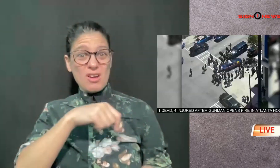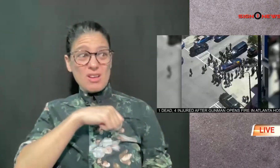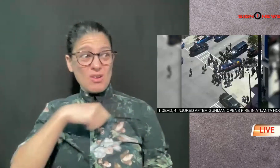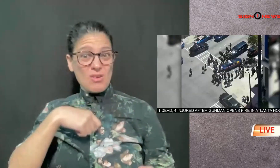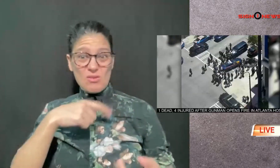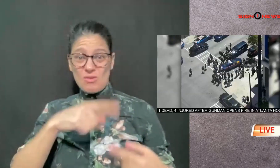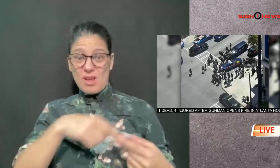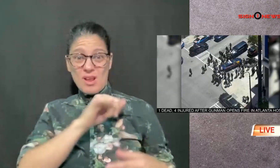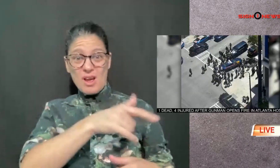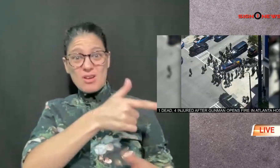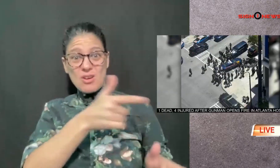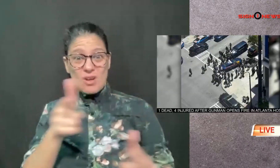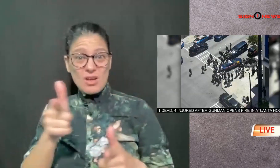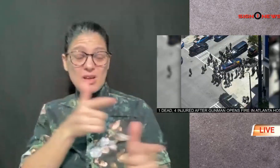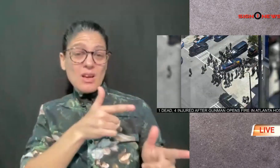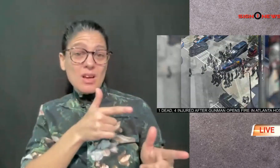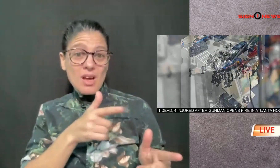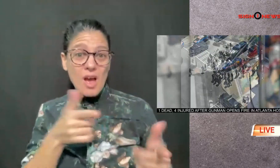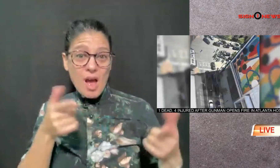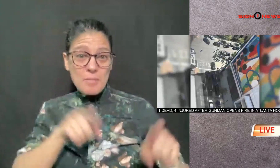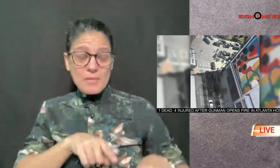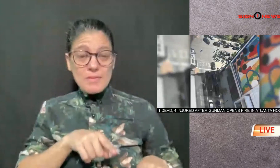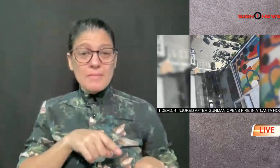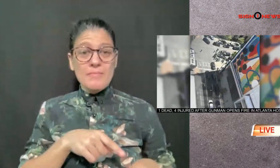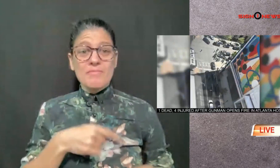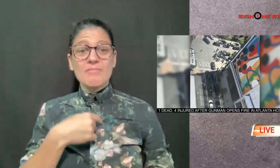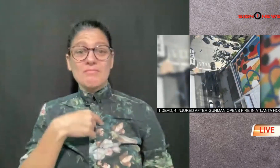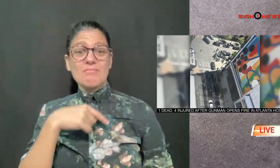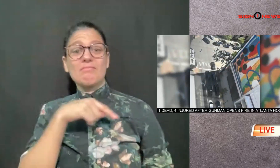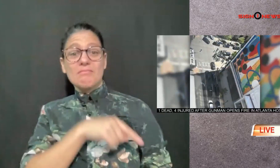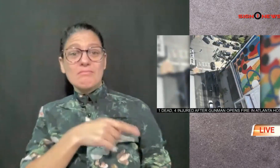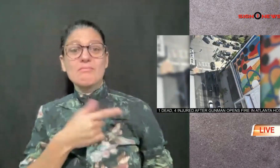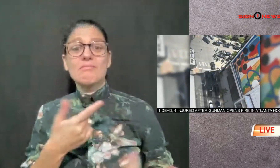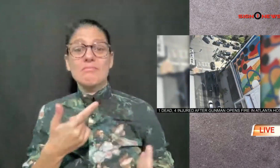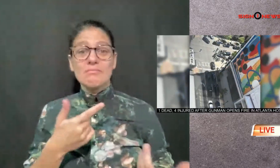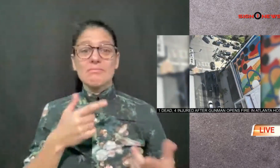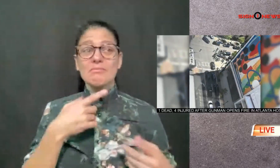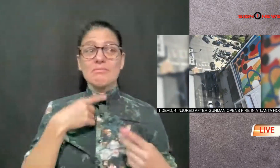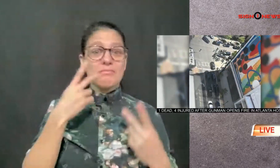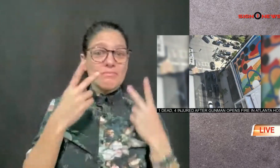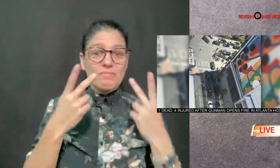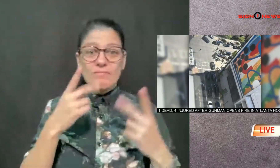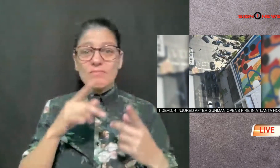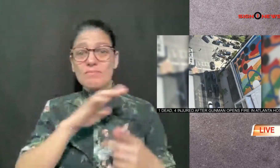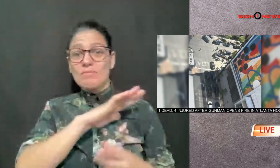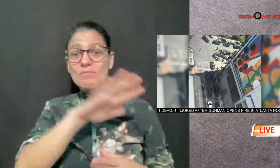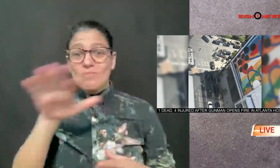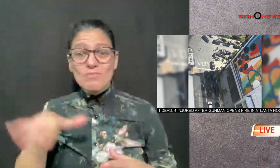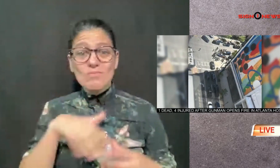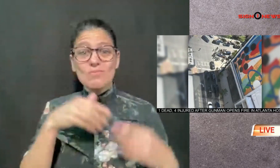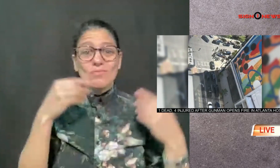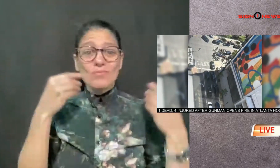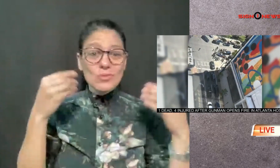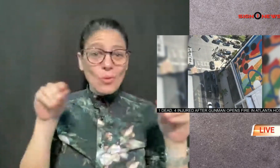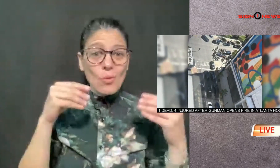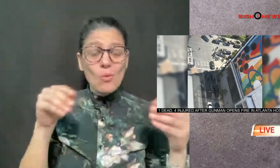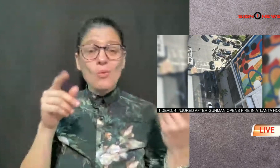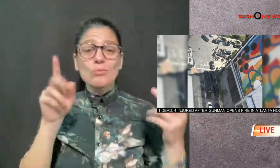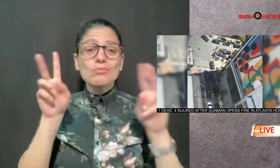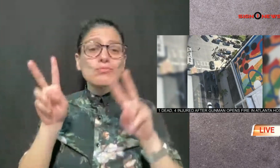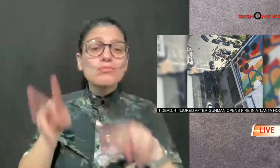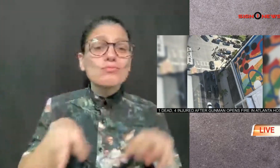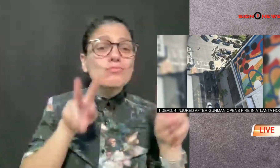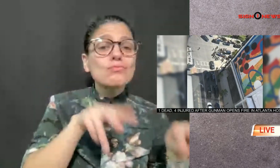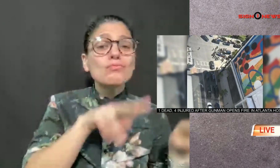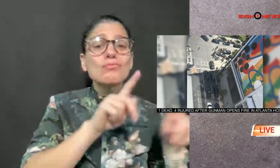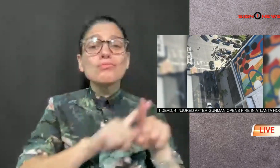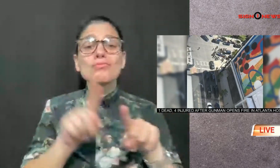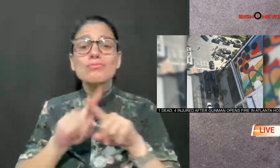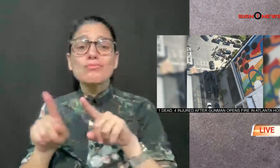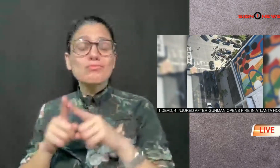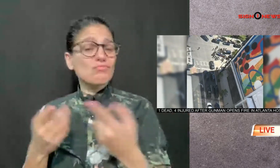there in downtown Atlanta when the shooting happened